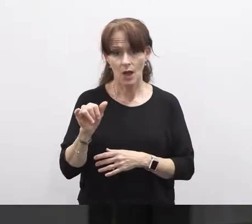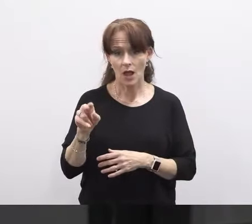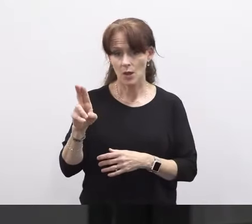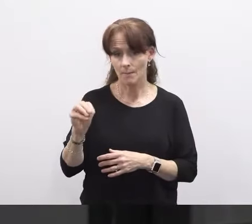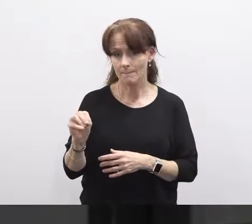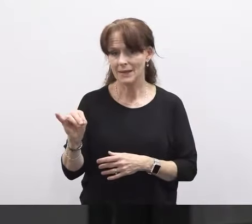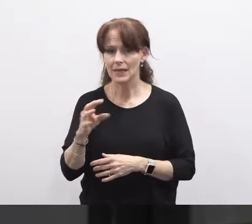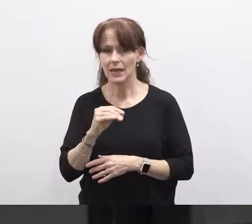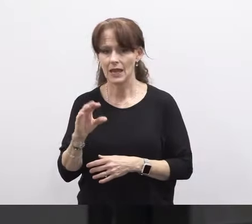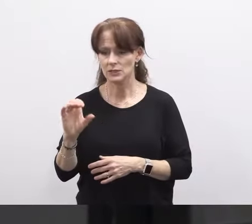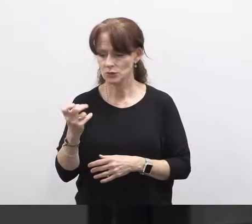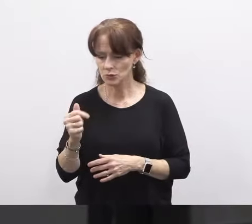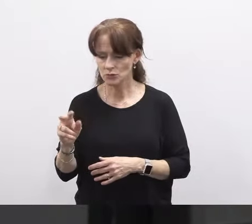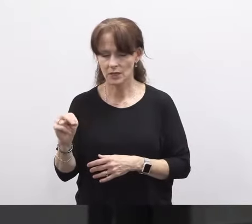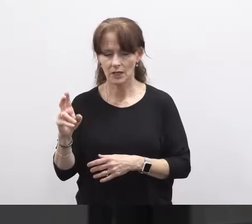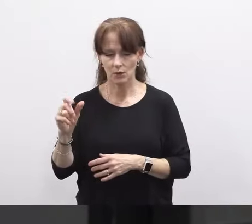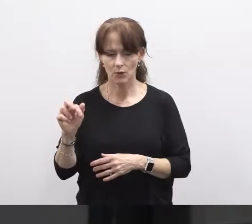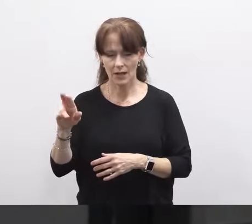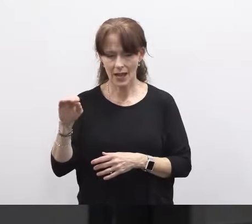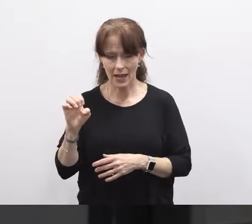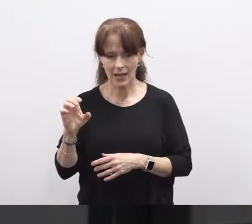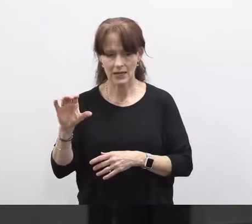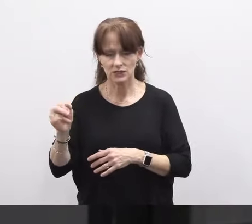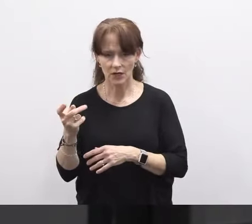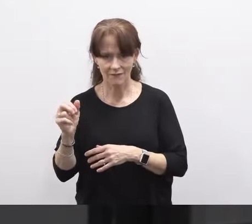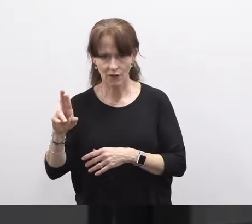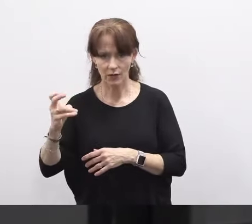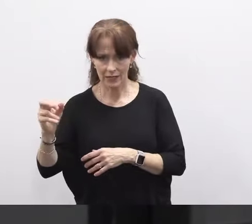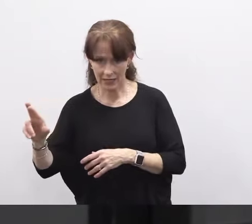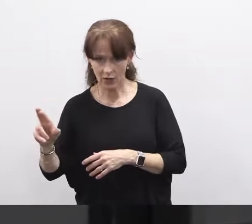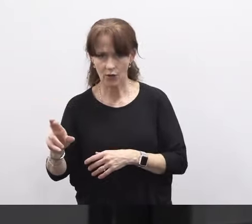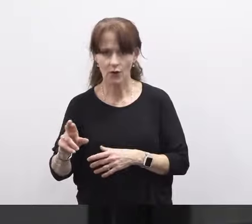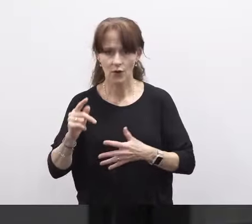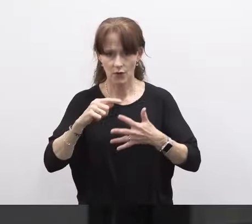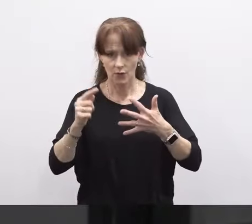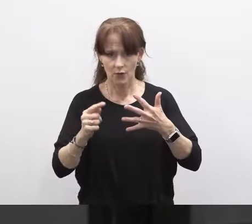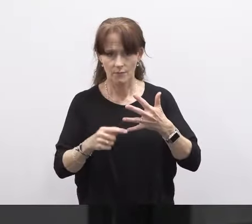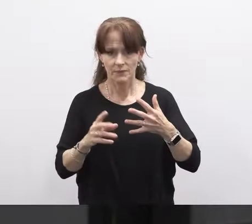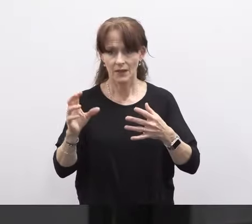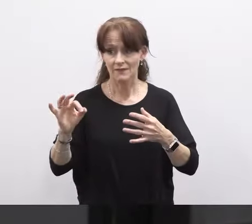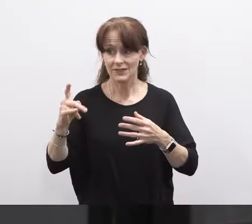especially Susan Ginda, Renee, Arkas, Jennifer Gear, Sarah Slater on the facility side and her team,